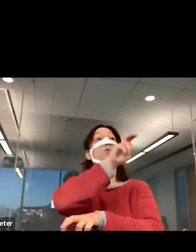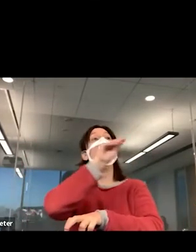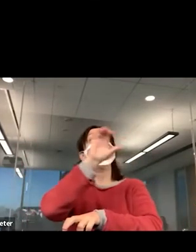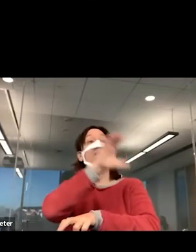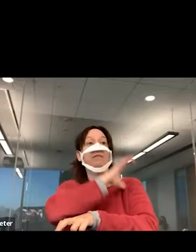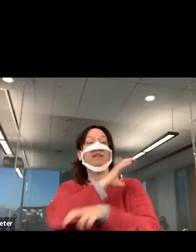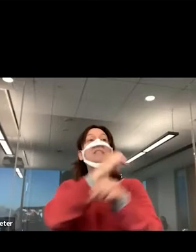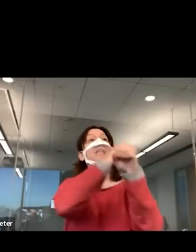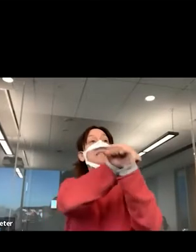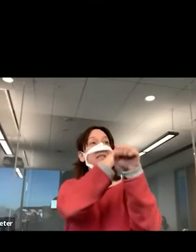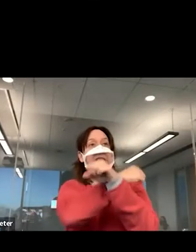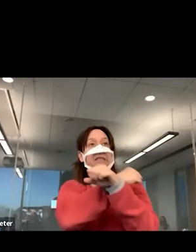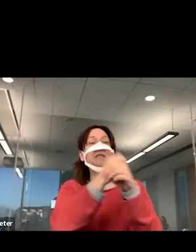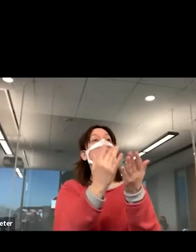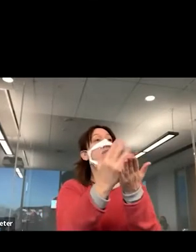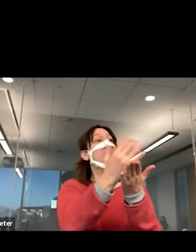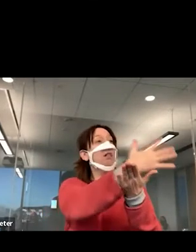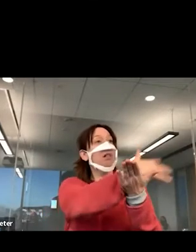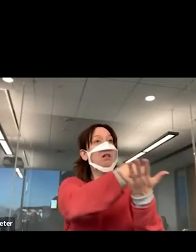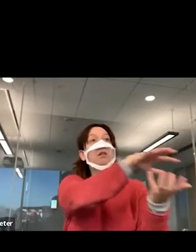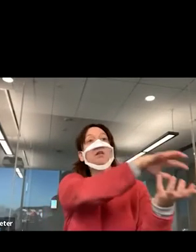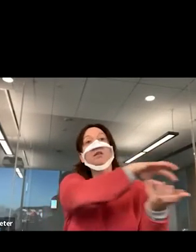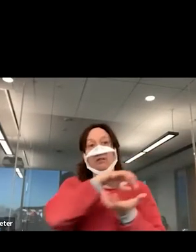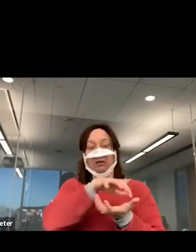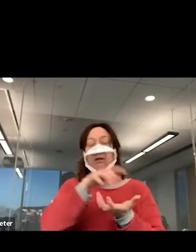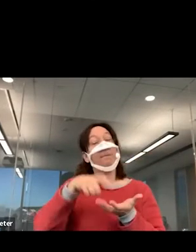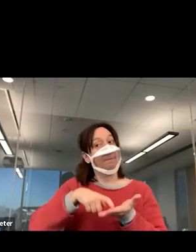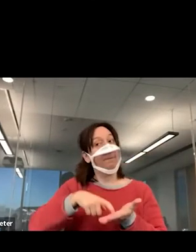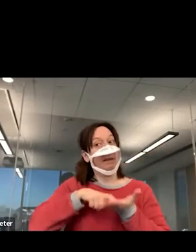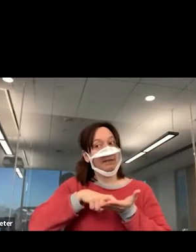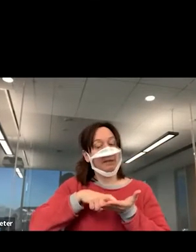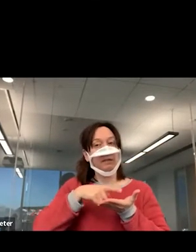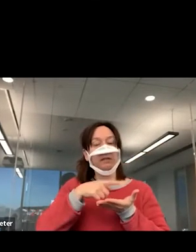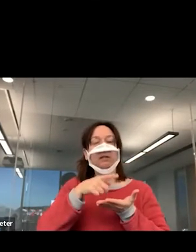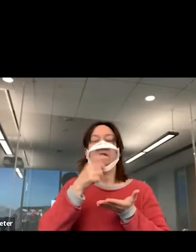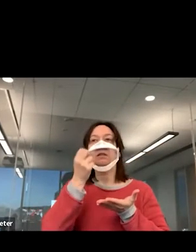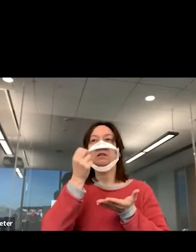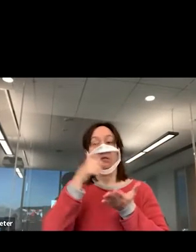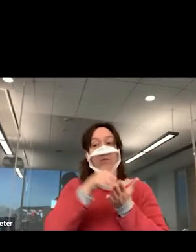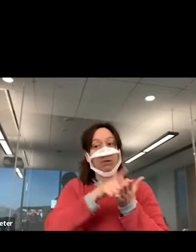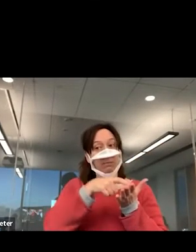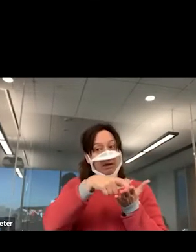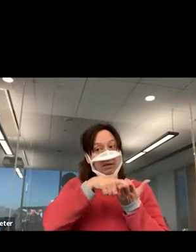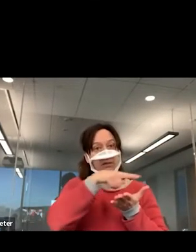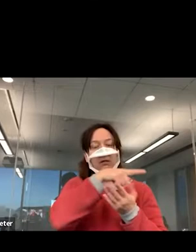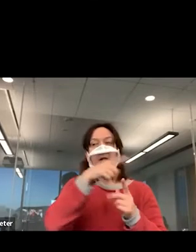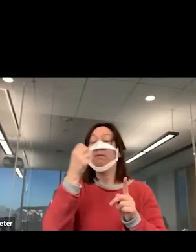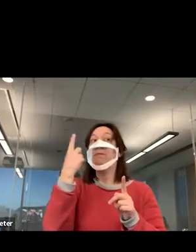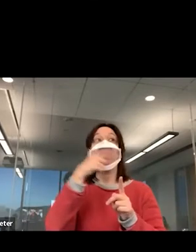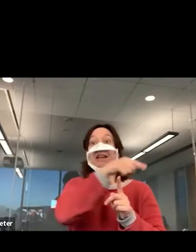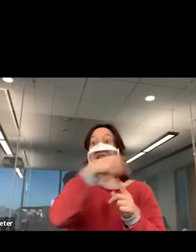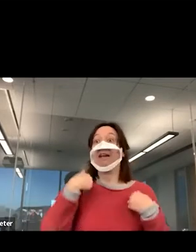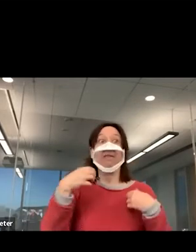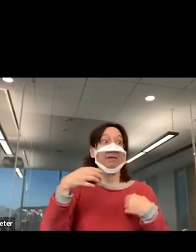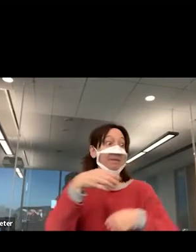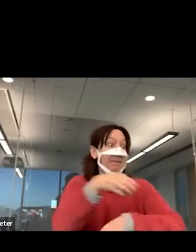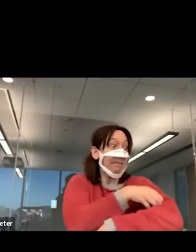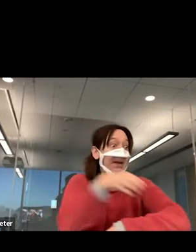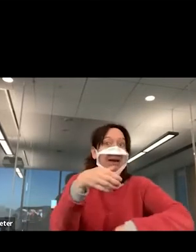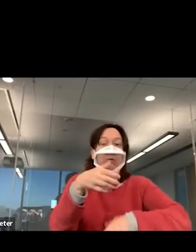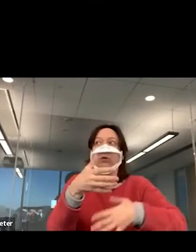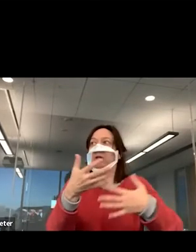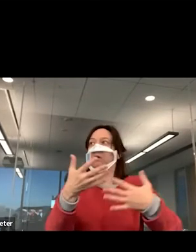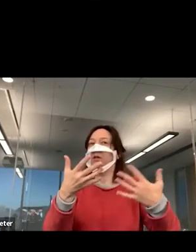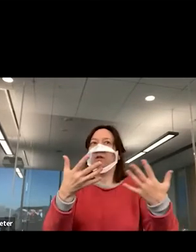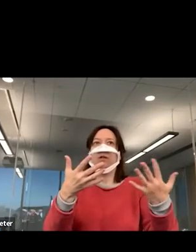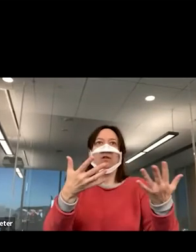whole bunch of other things that were mandated uh but they never had the power or or um the ability